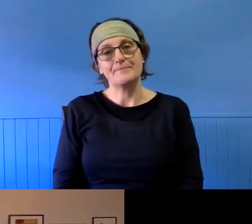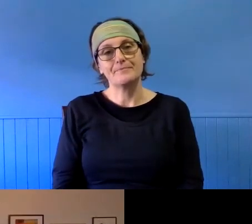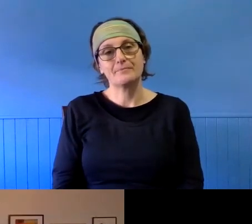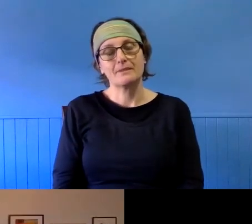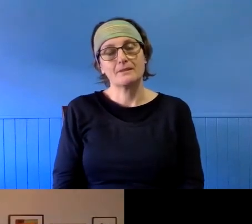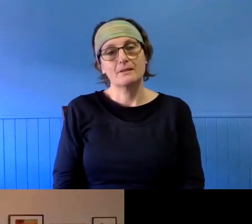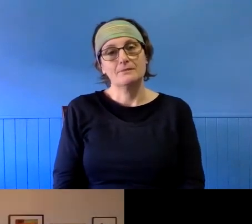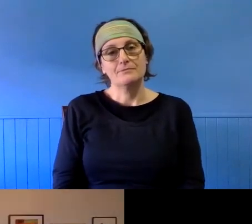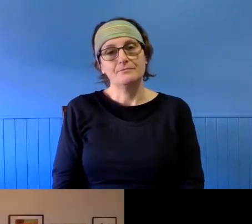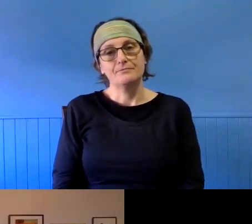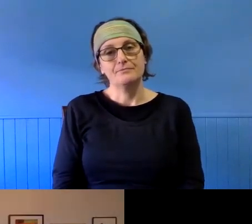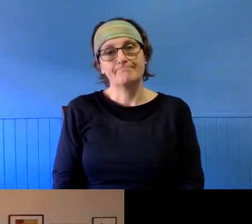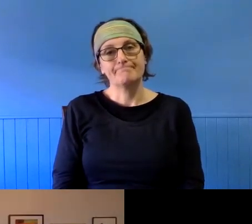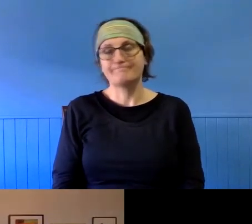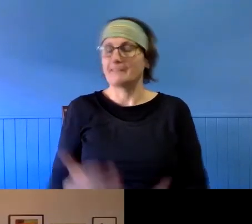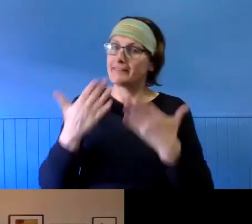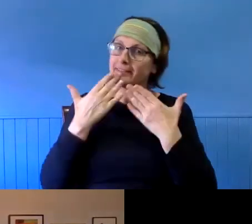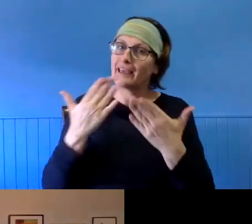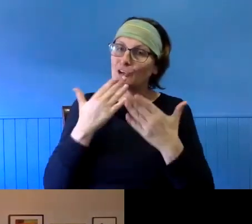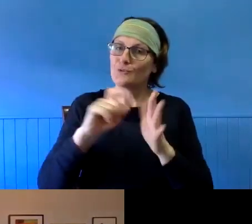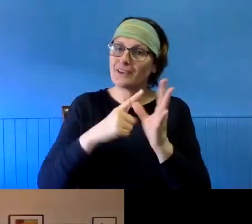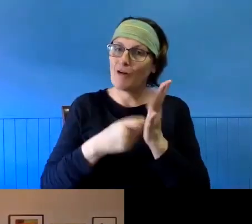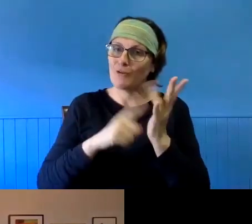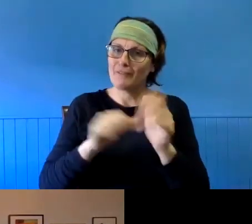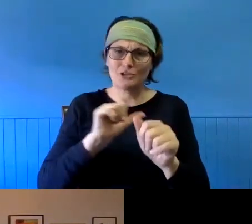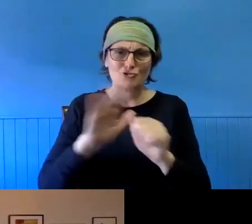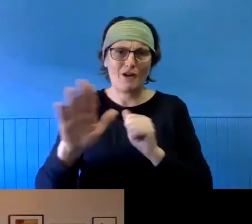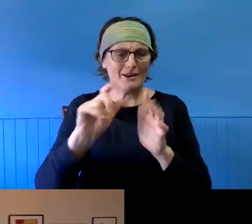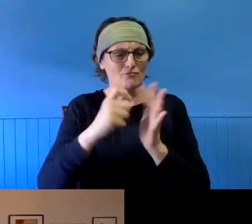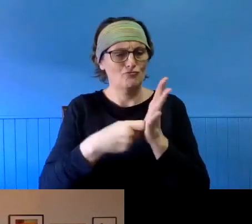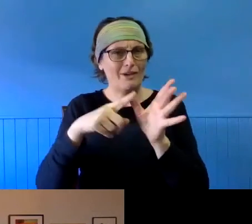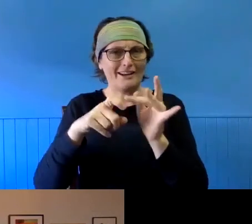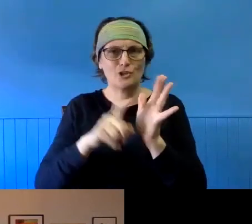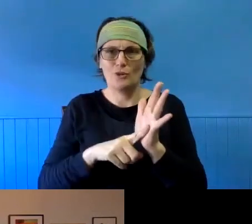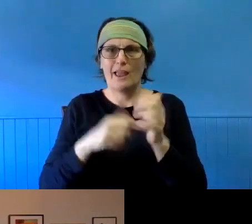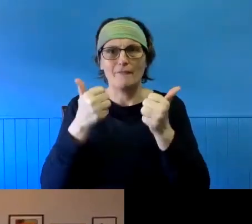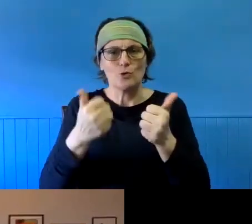That was such a super, practical session. I think there was some really great tips in there.